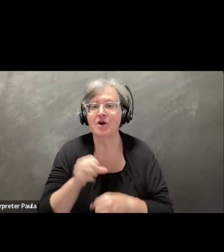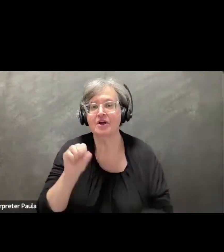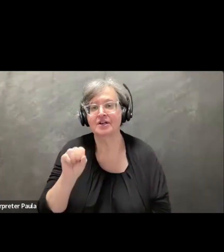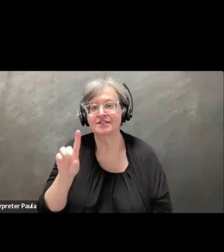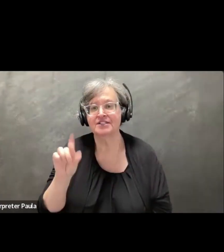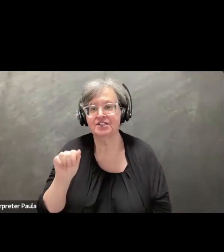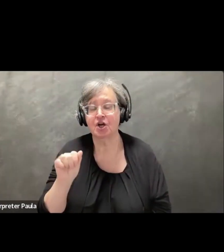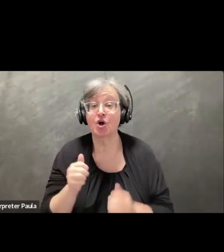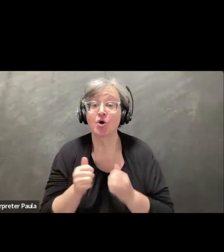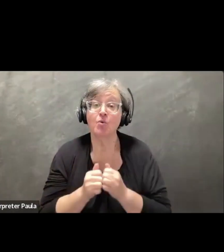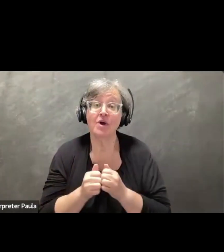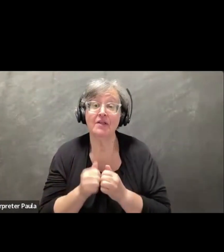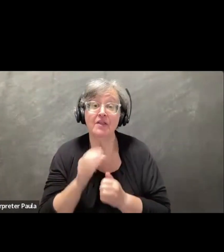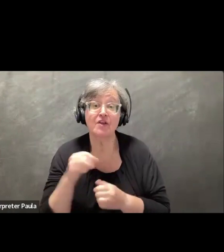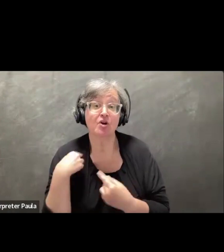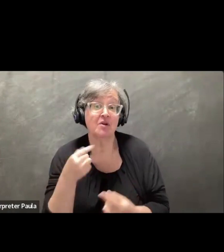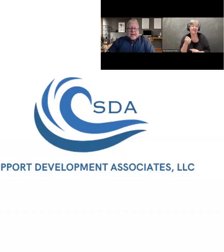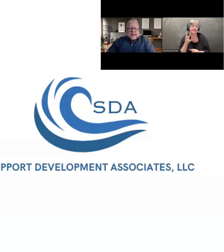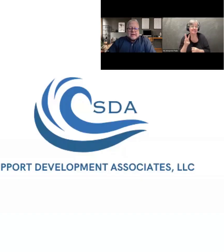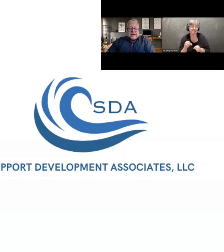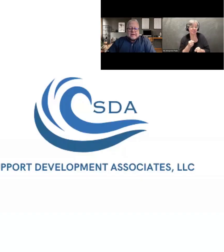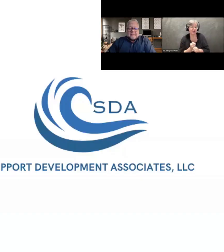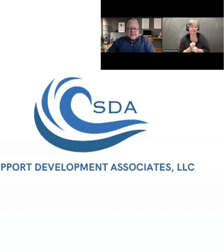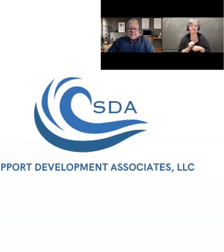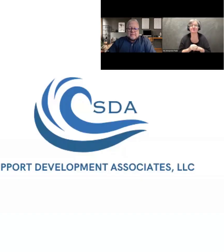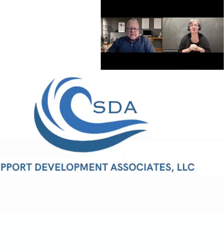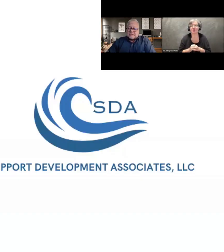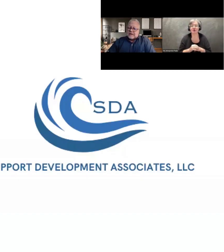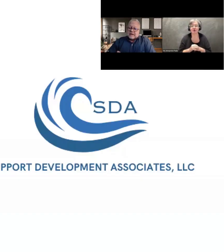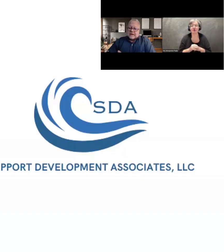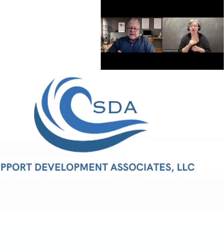the company 16 years now, and have really focused on